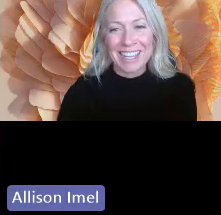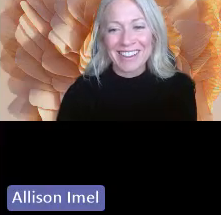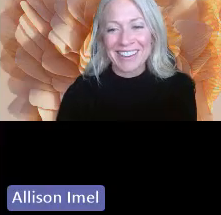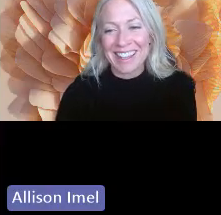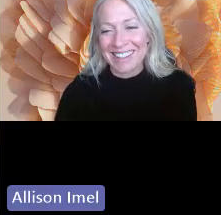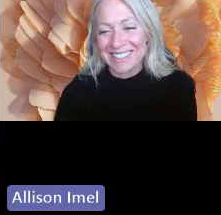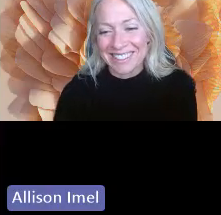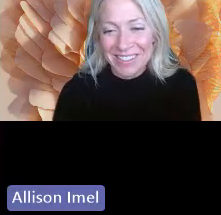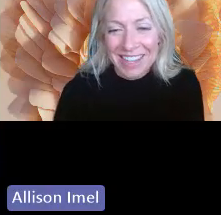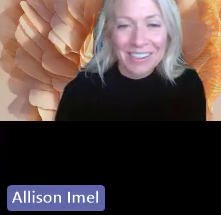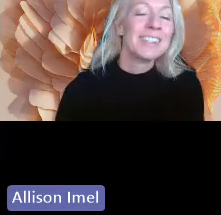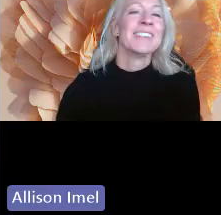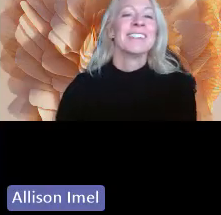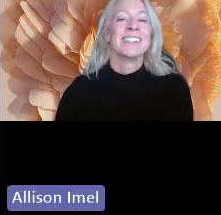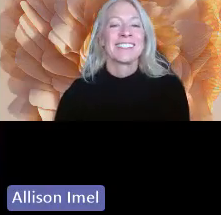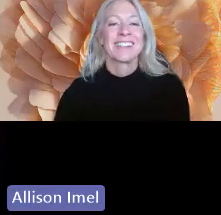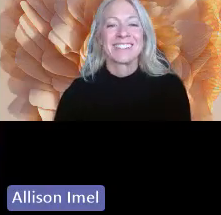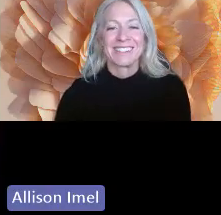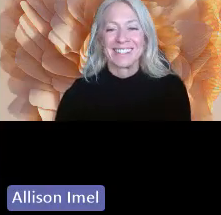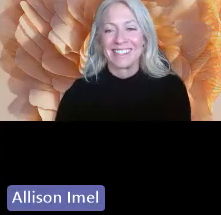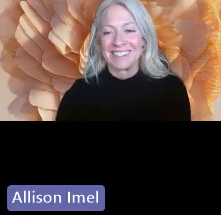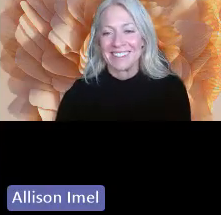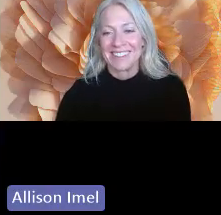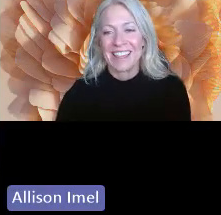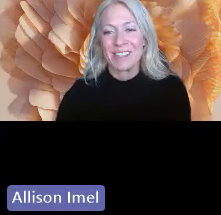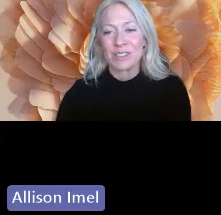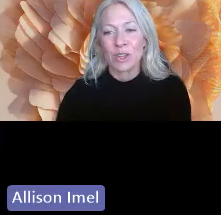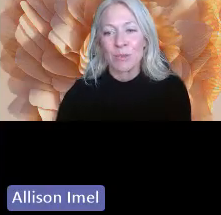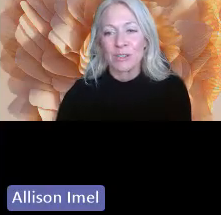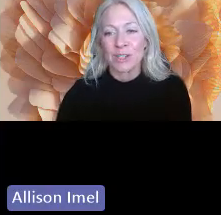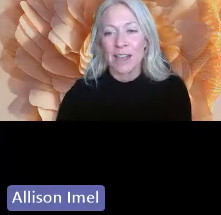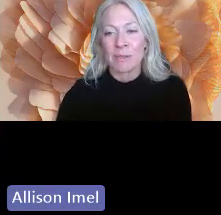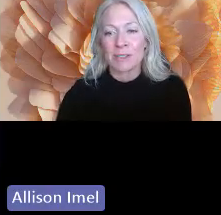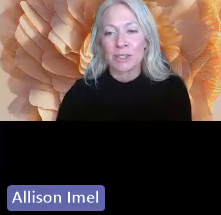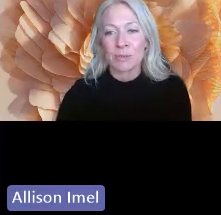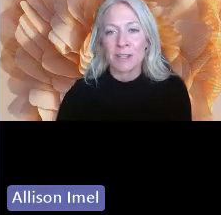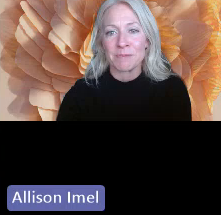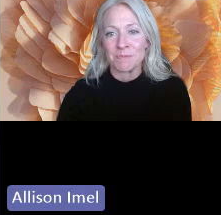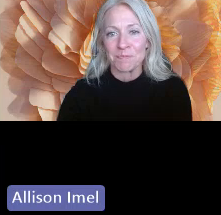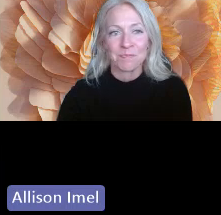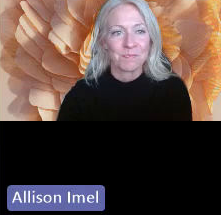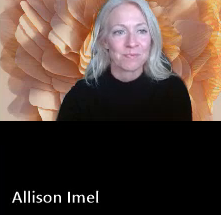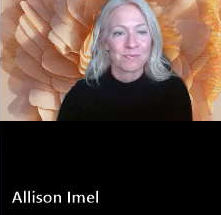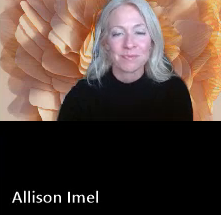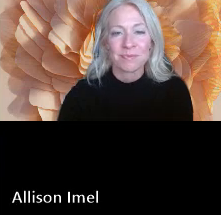Yeah, we'll get some. Slow it. Slow down. Slow down. Yeah. Thank you So much. Thank you again for having me. Super fun.